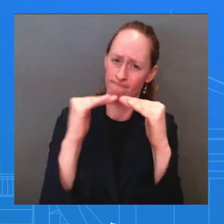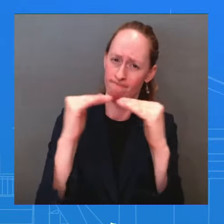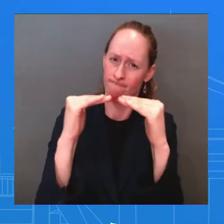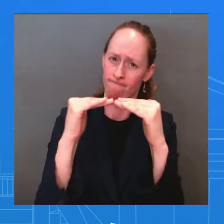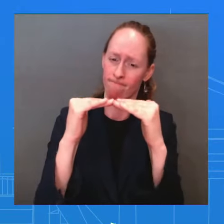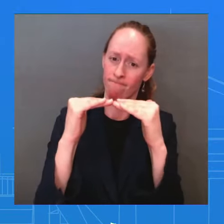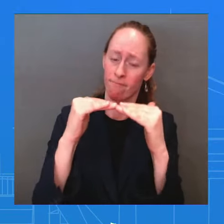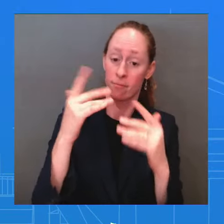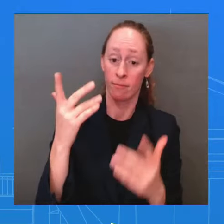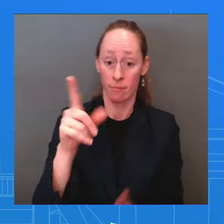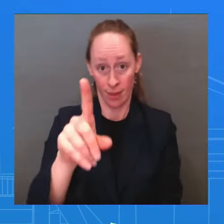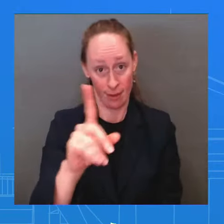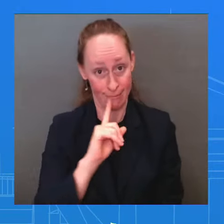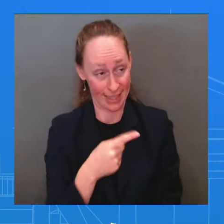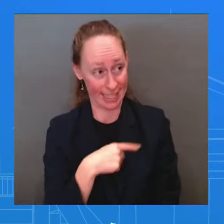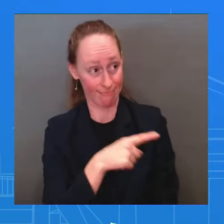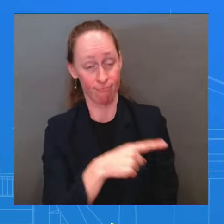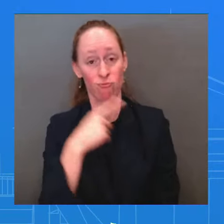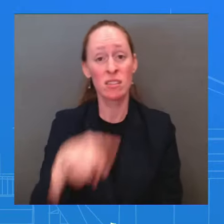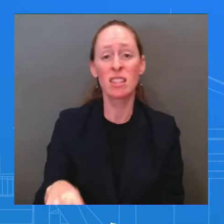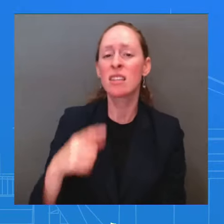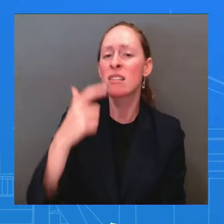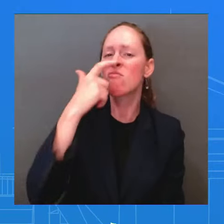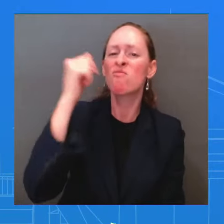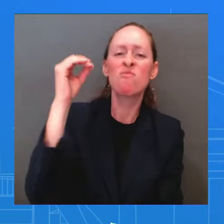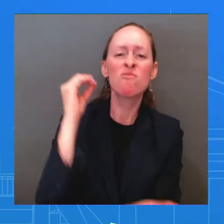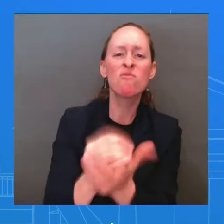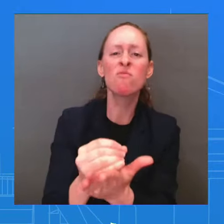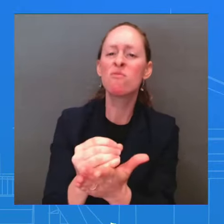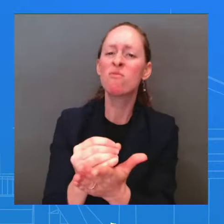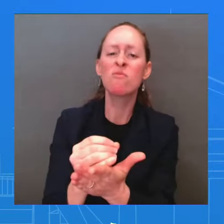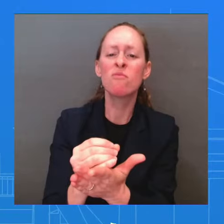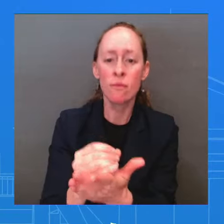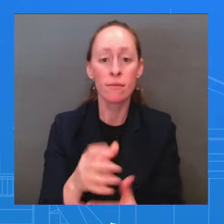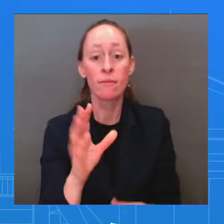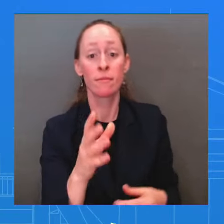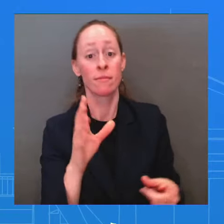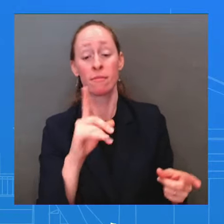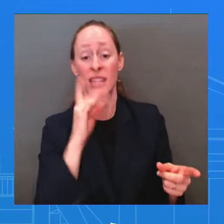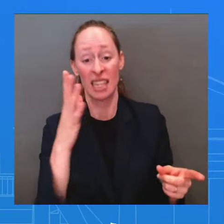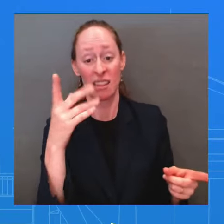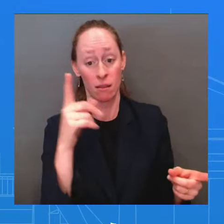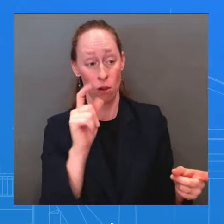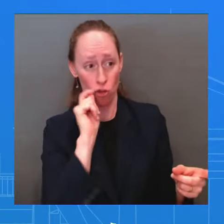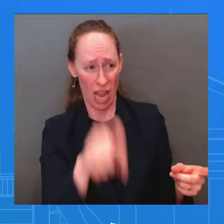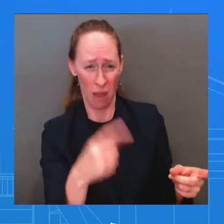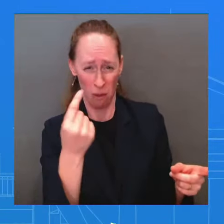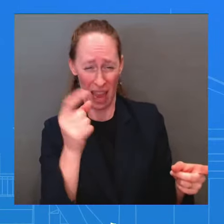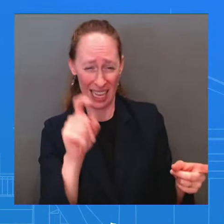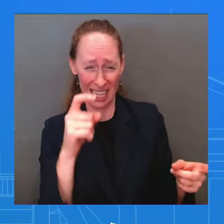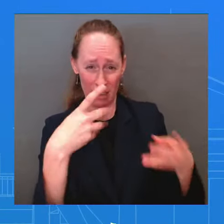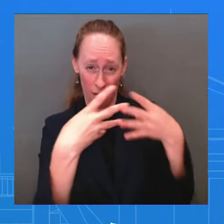is to provide Ukraine with the tools it needs to be in the best possible position on the battlefield so that it can be in the best possible position